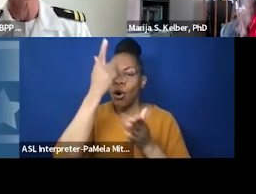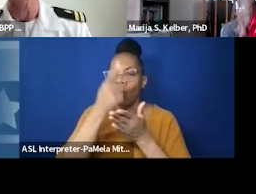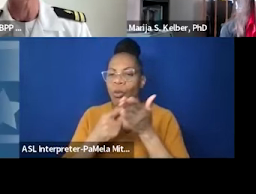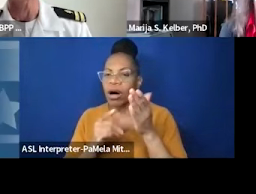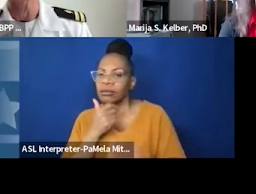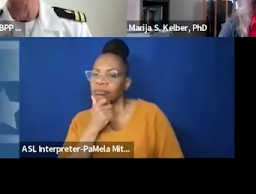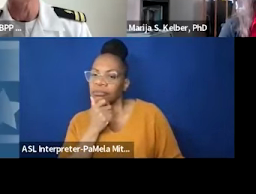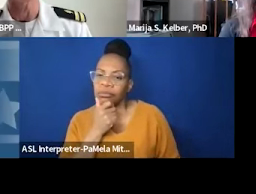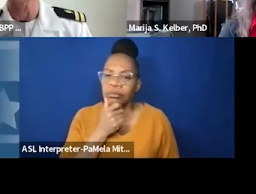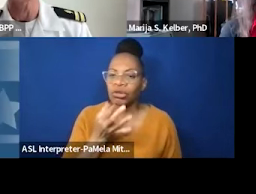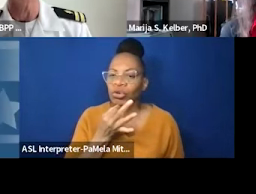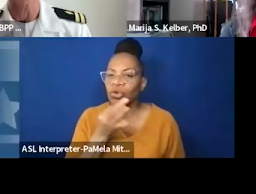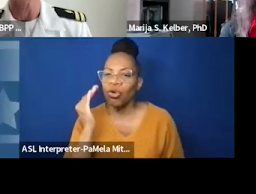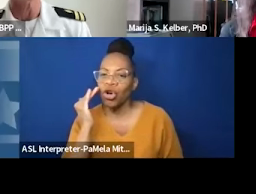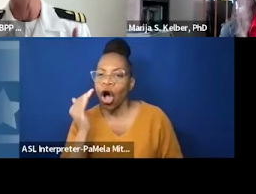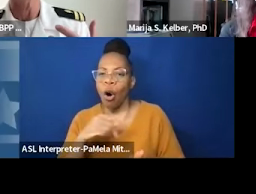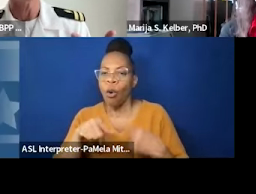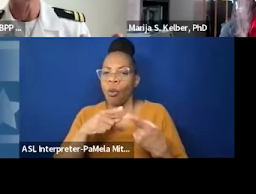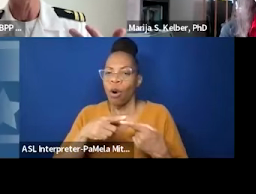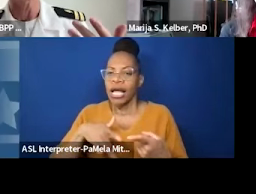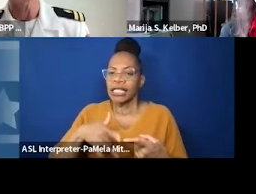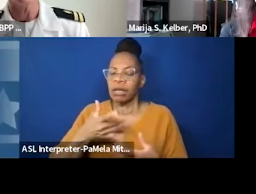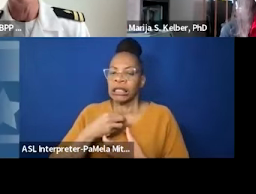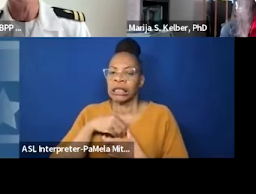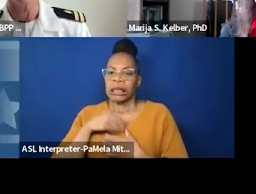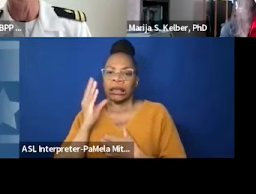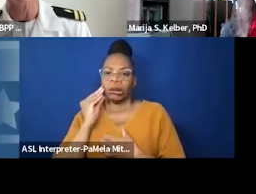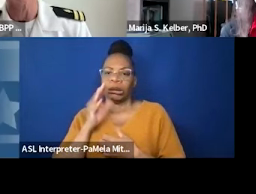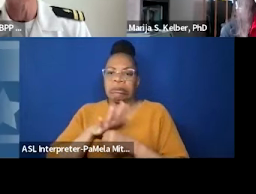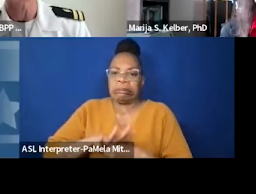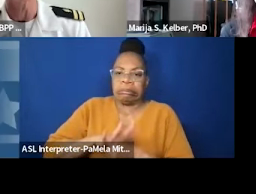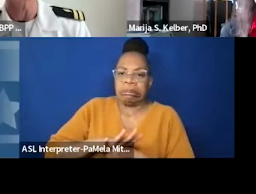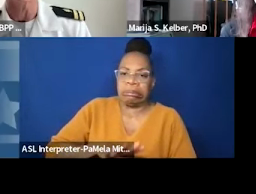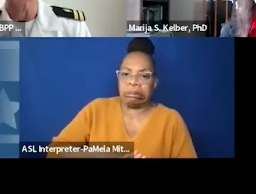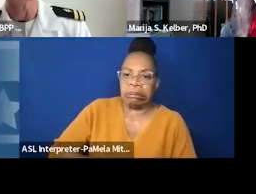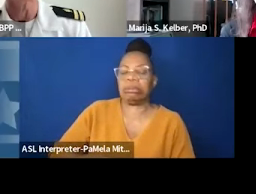when they're facing increased levels of stress, and then increased levels of stress specifically that are related to being engaged